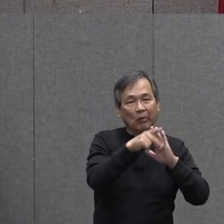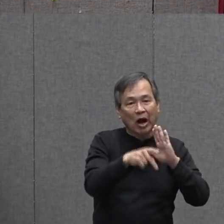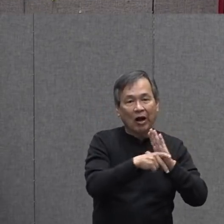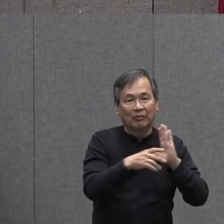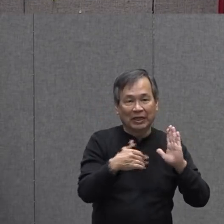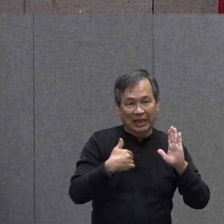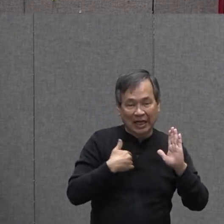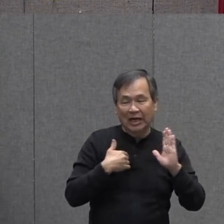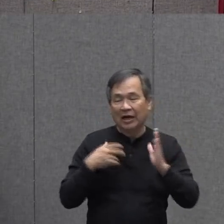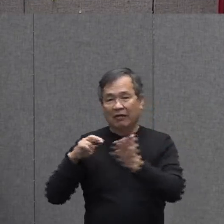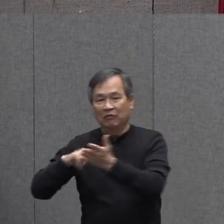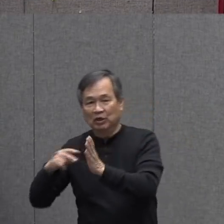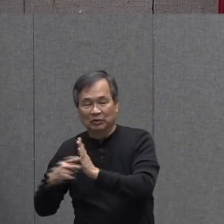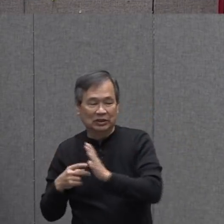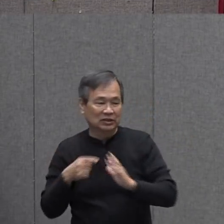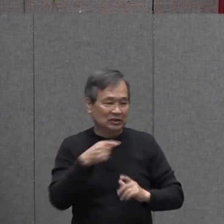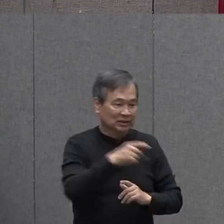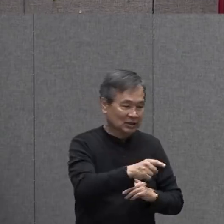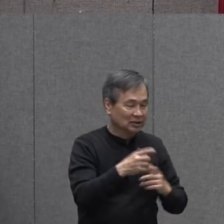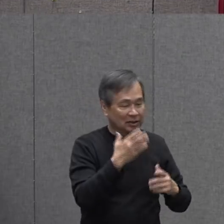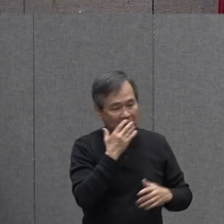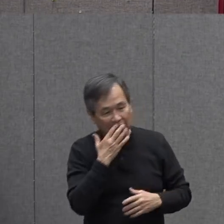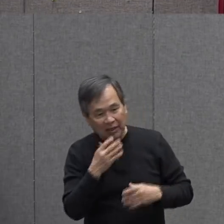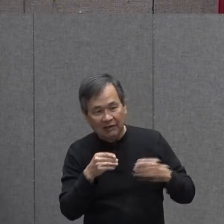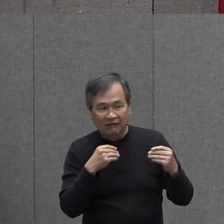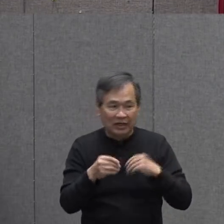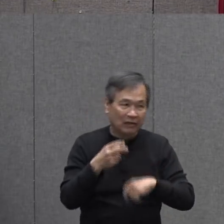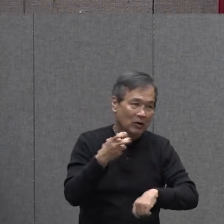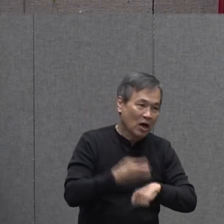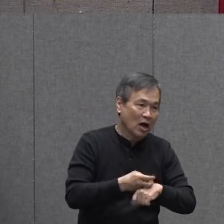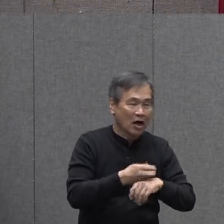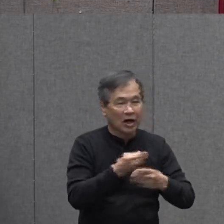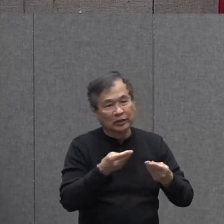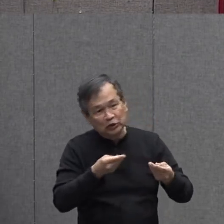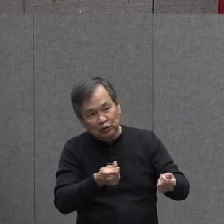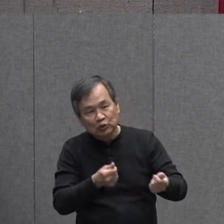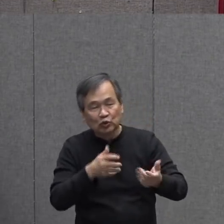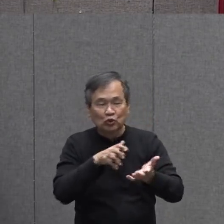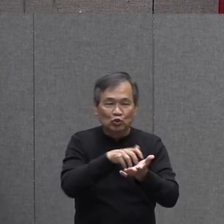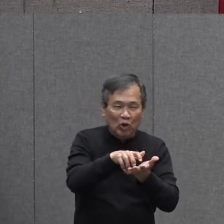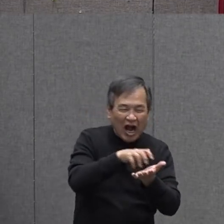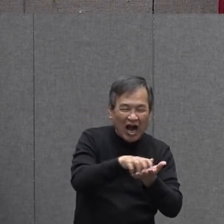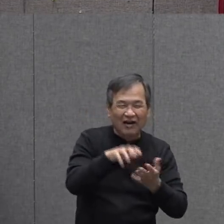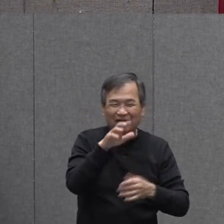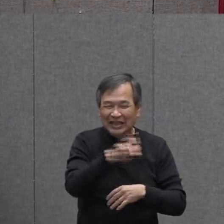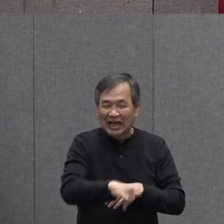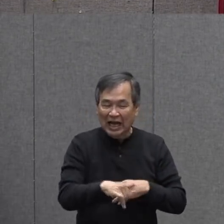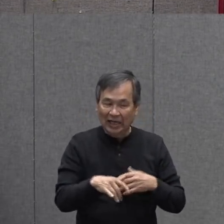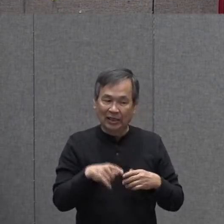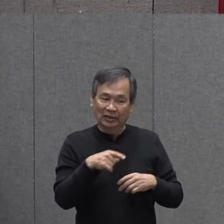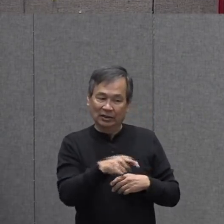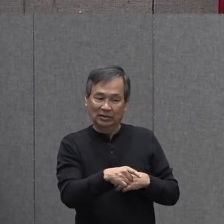if the material is flexible, if it's hard, smooth, rough and how that property then helps with